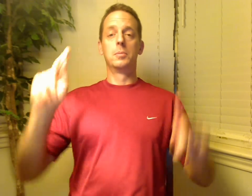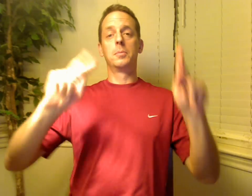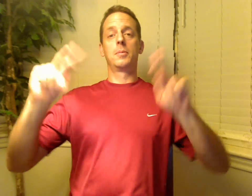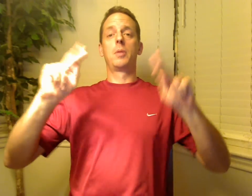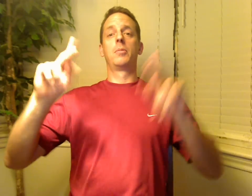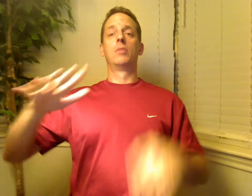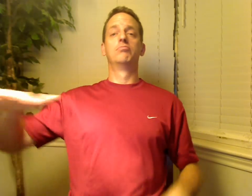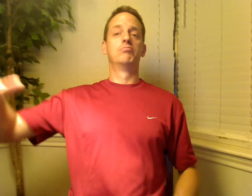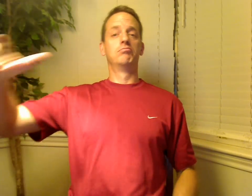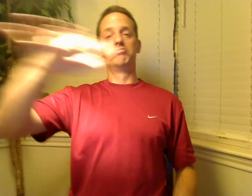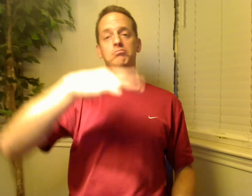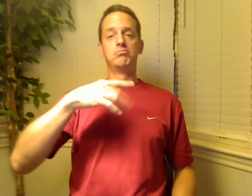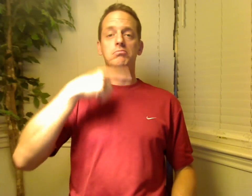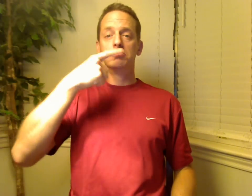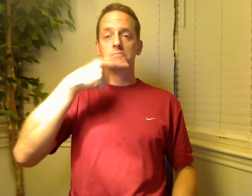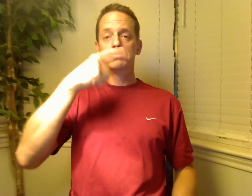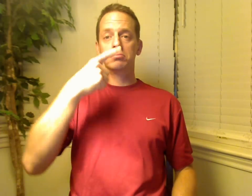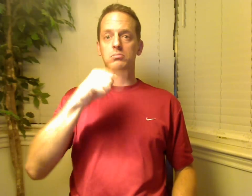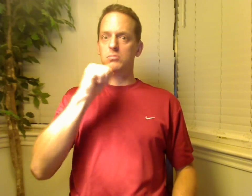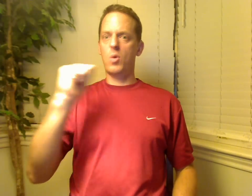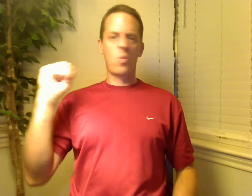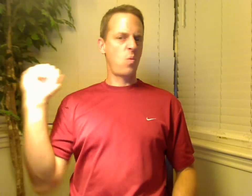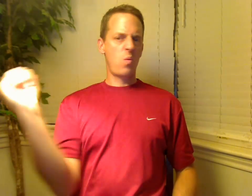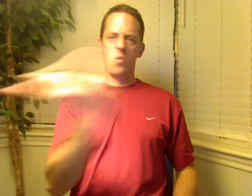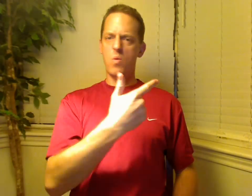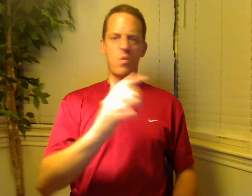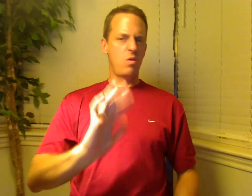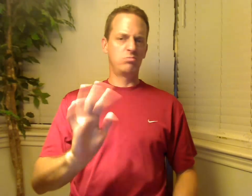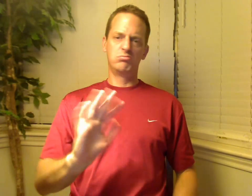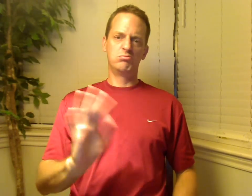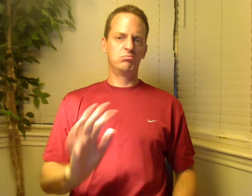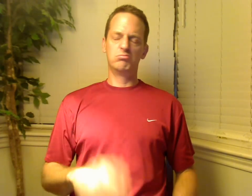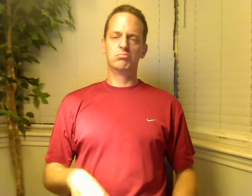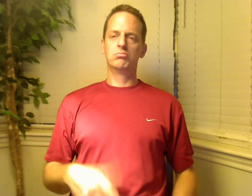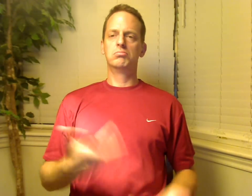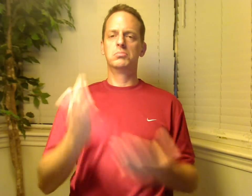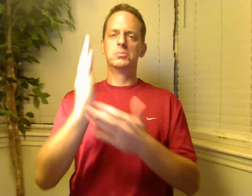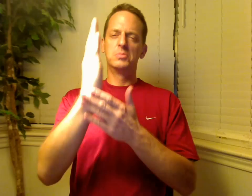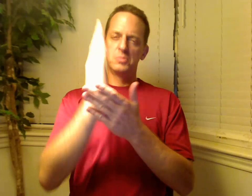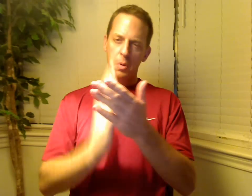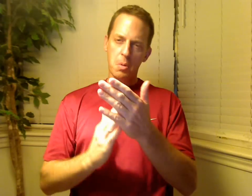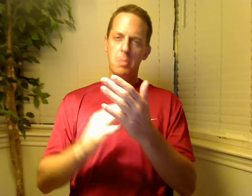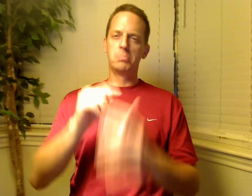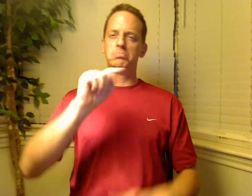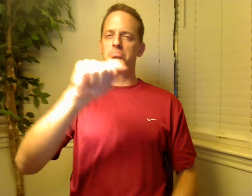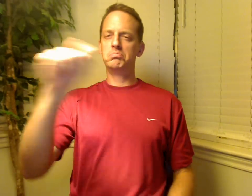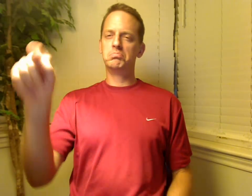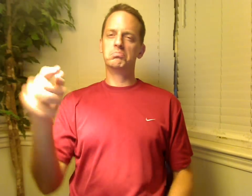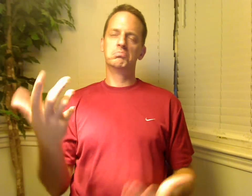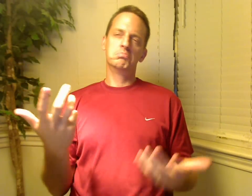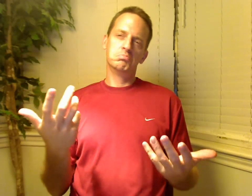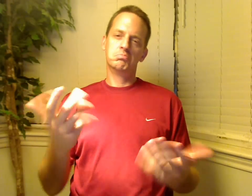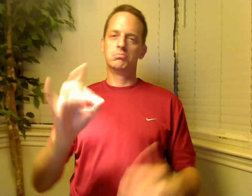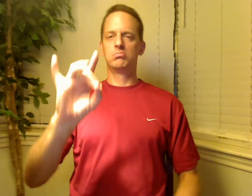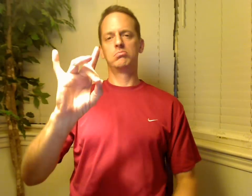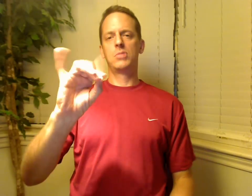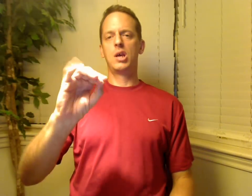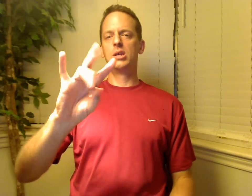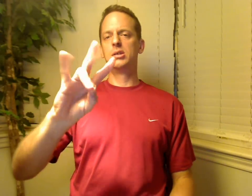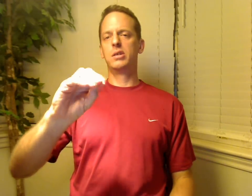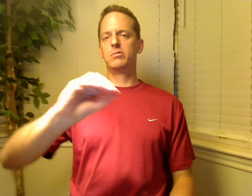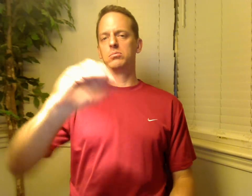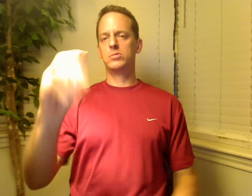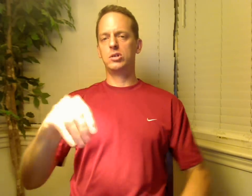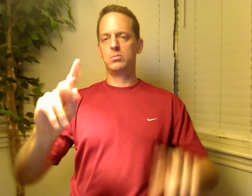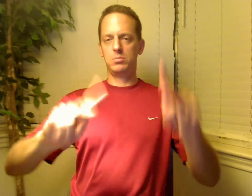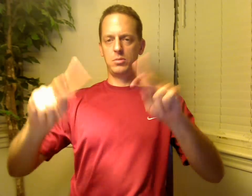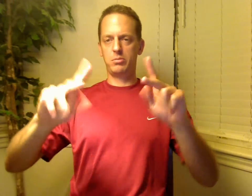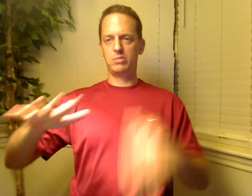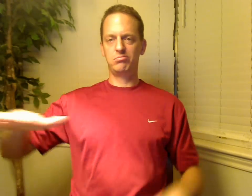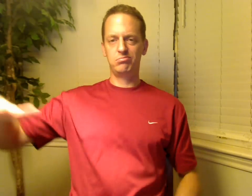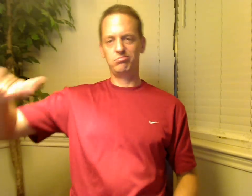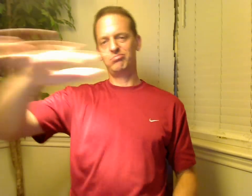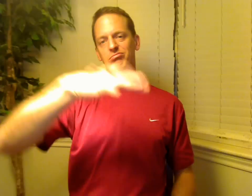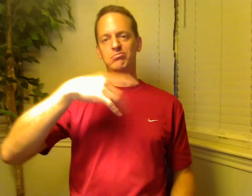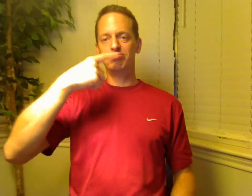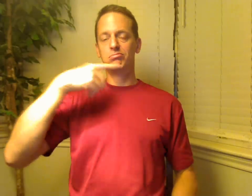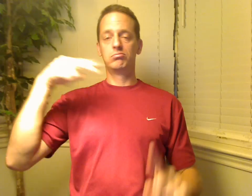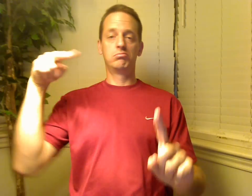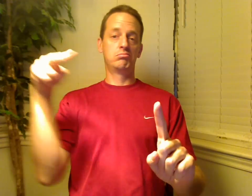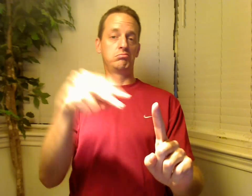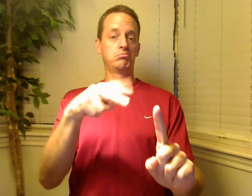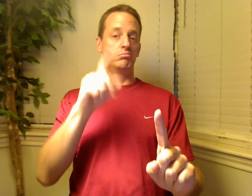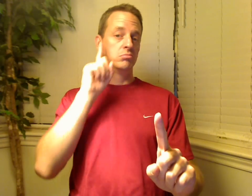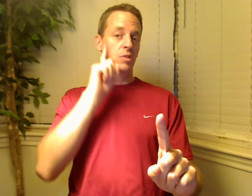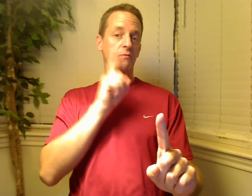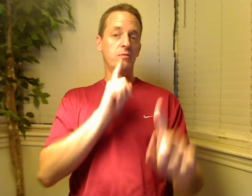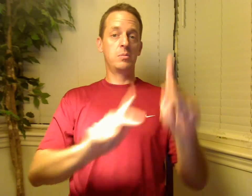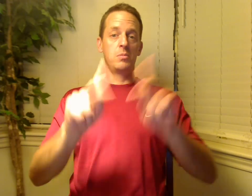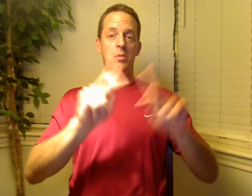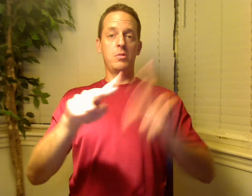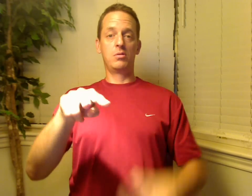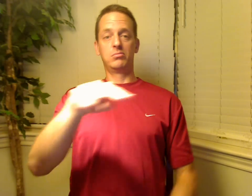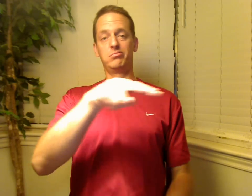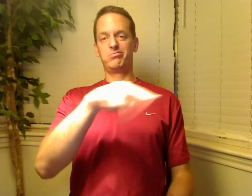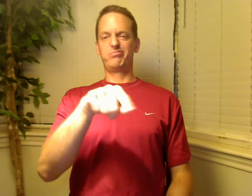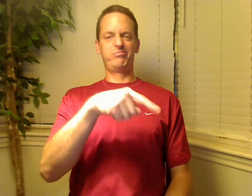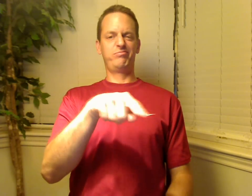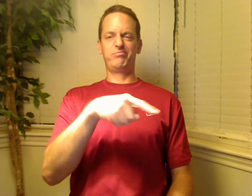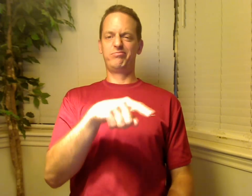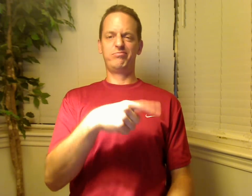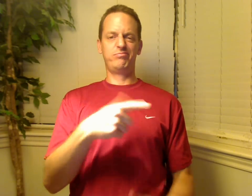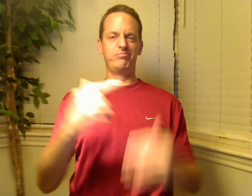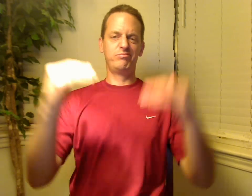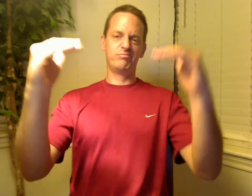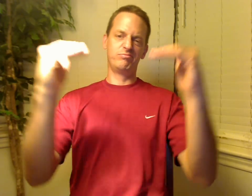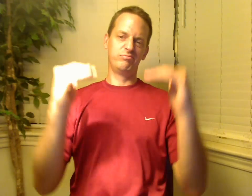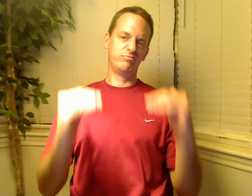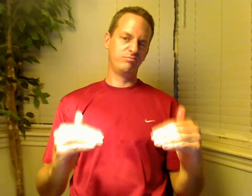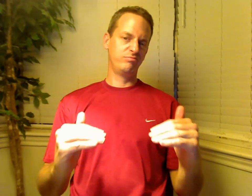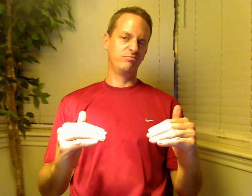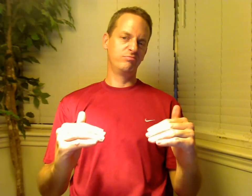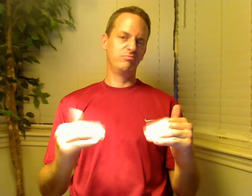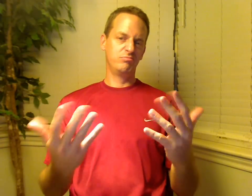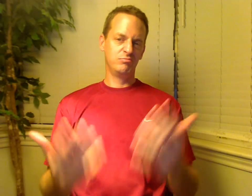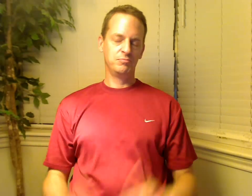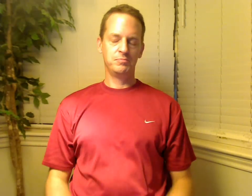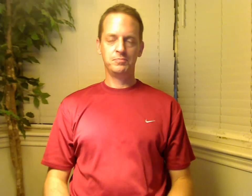Hearing people, not all but some/around 70-80%, viewed Deaf people as low class.